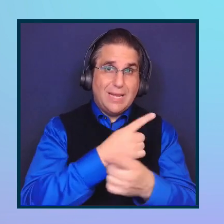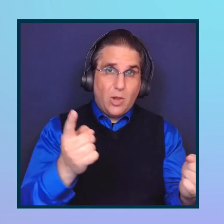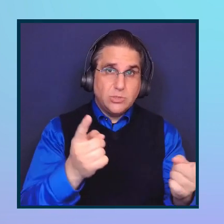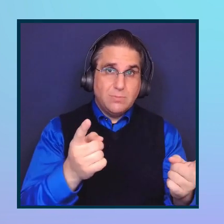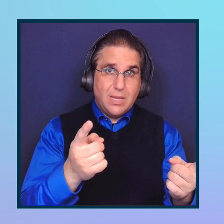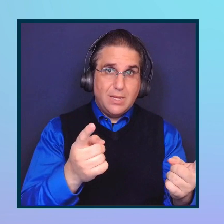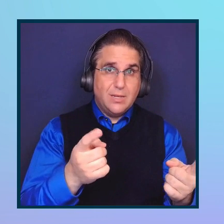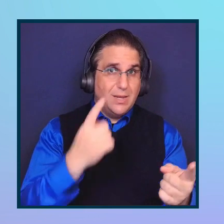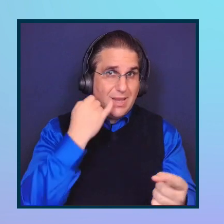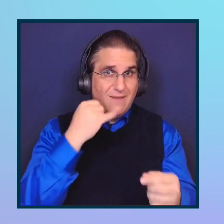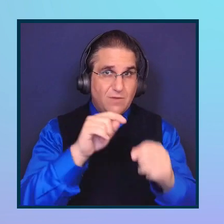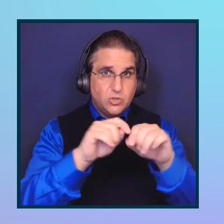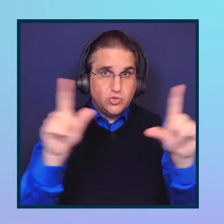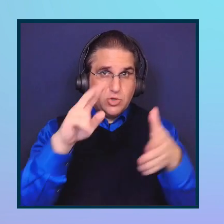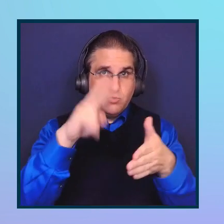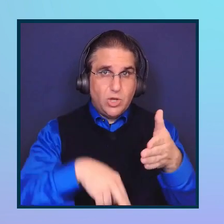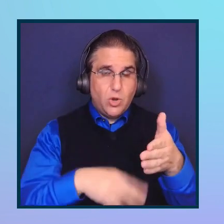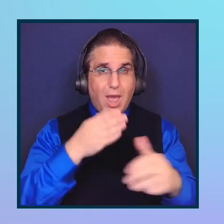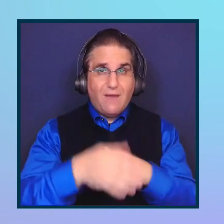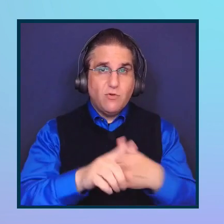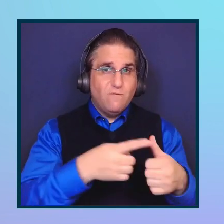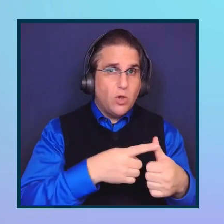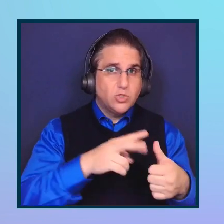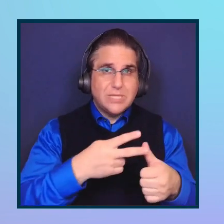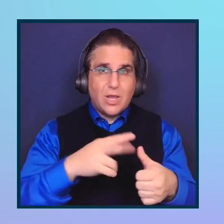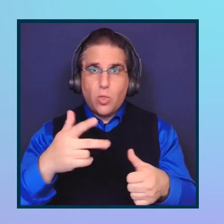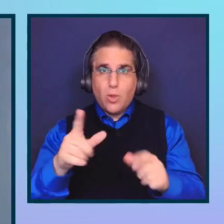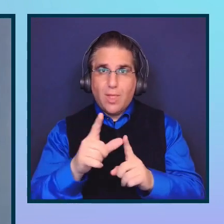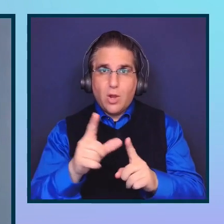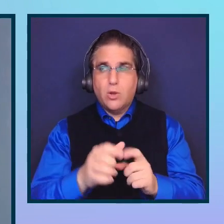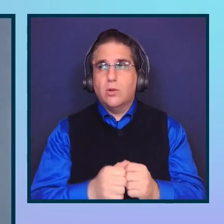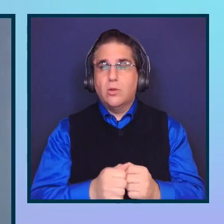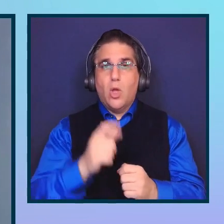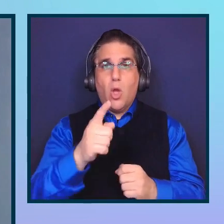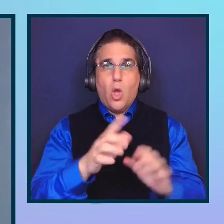or the second letter or the third letter, are you catalog using small words or like you have catalogs